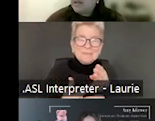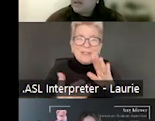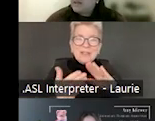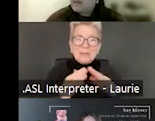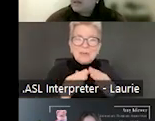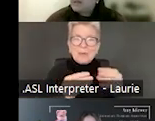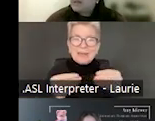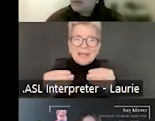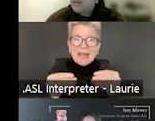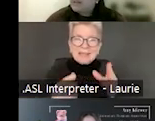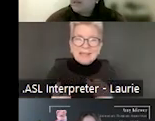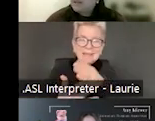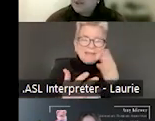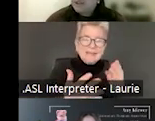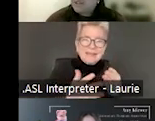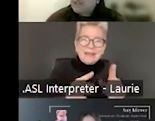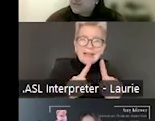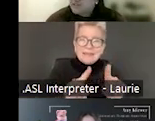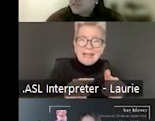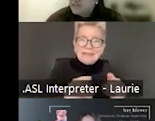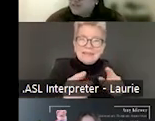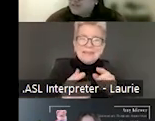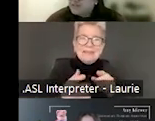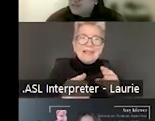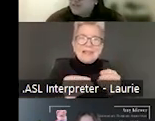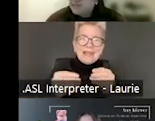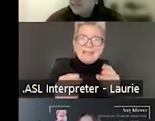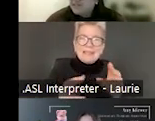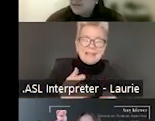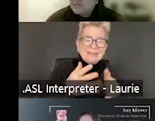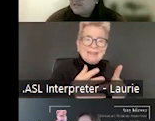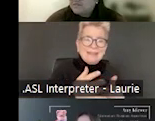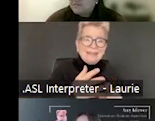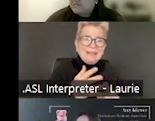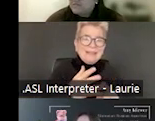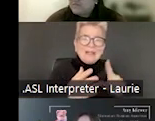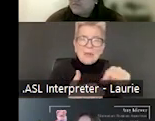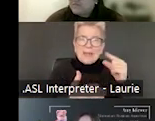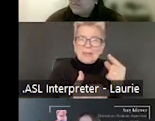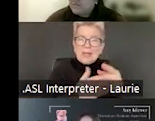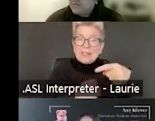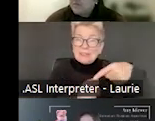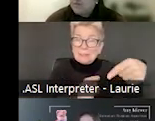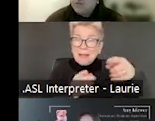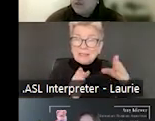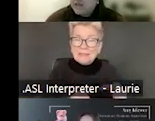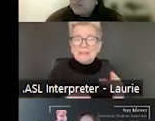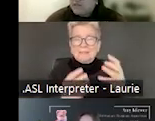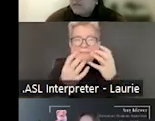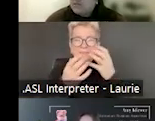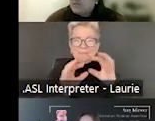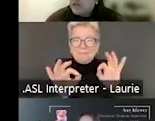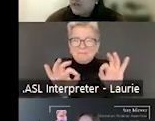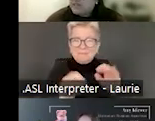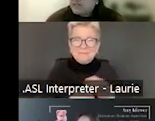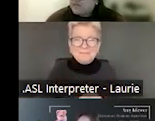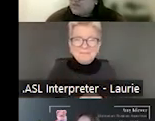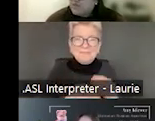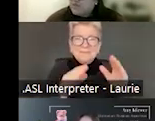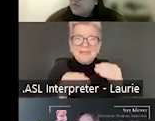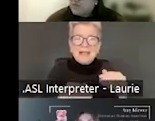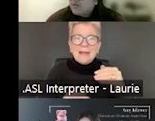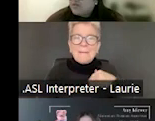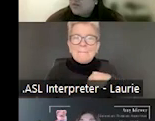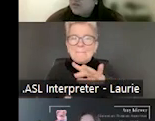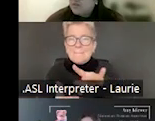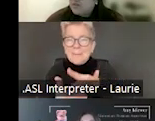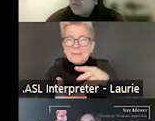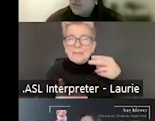attendance liaison, graduation specialists; it's awesome. We're in Middle to high school